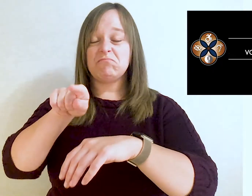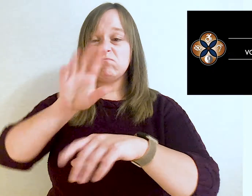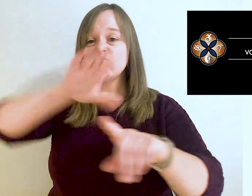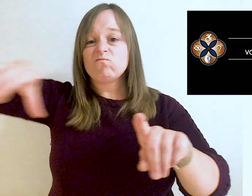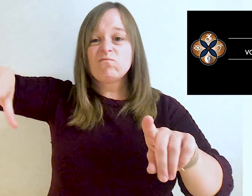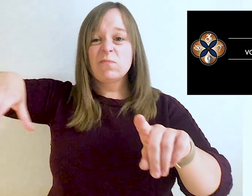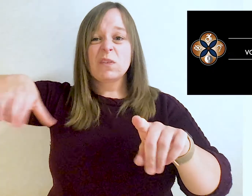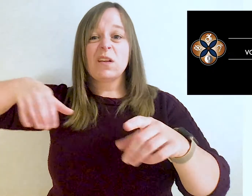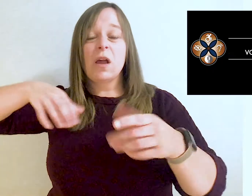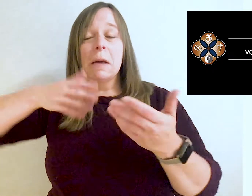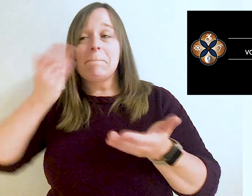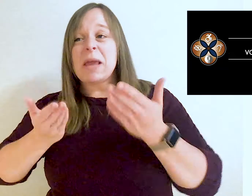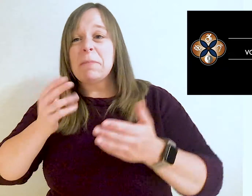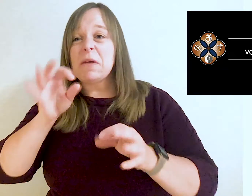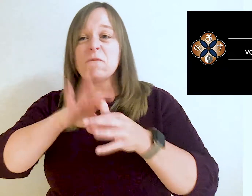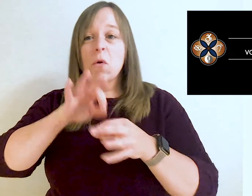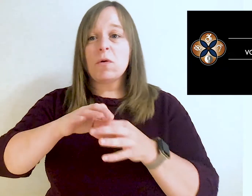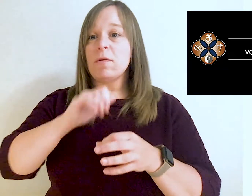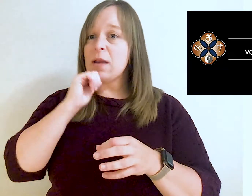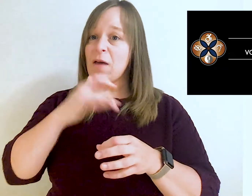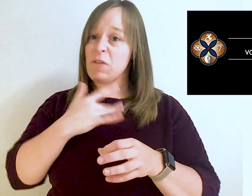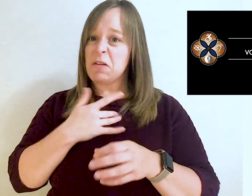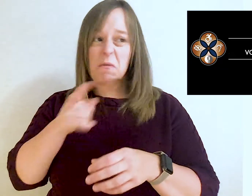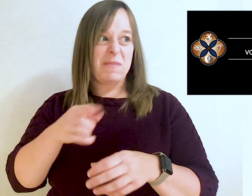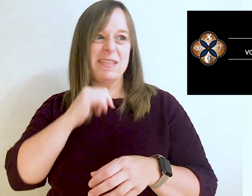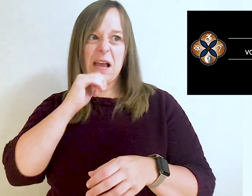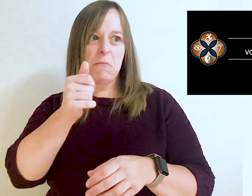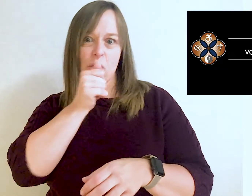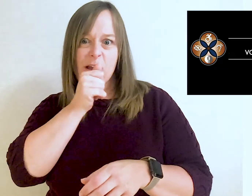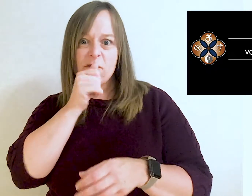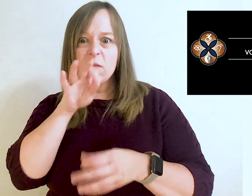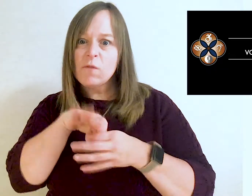allows a voter to have a private vote, then